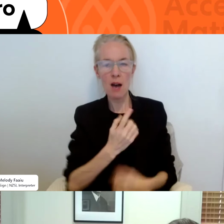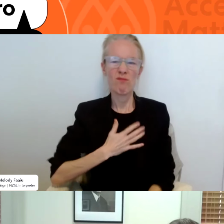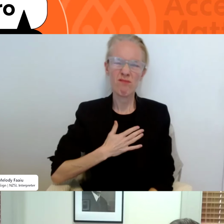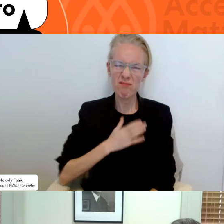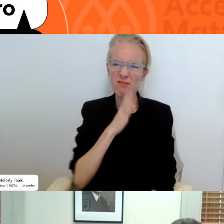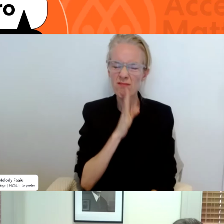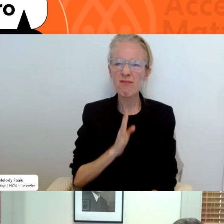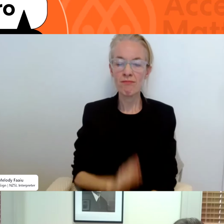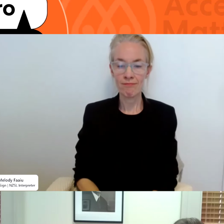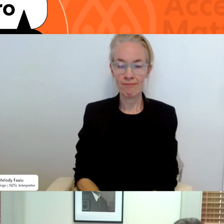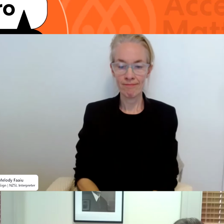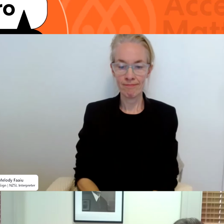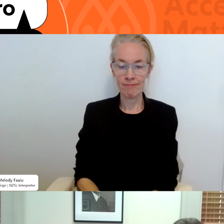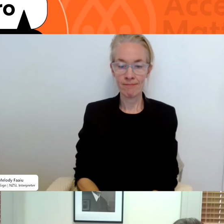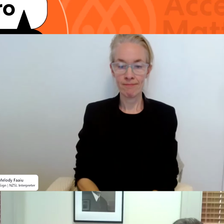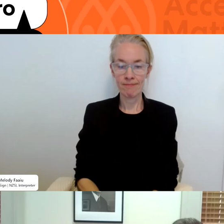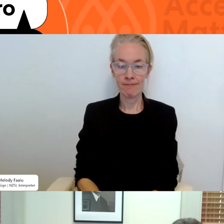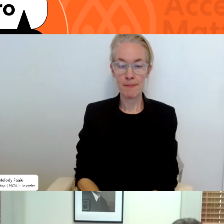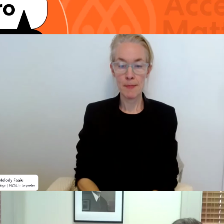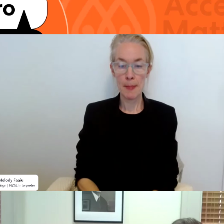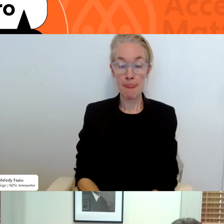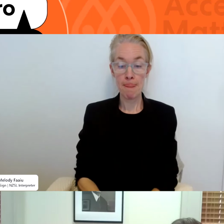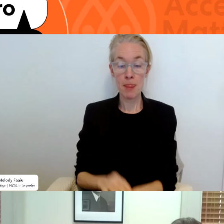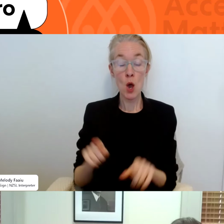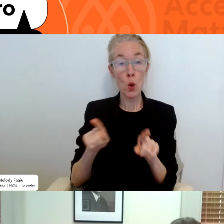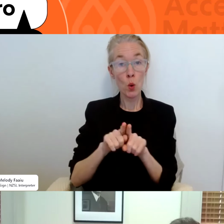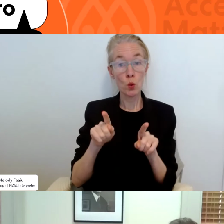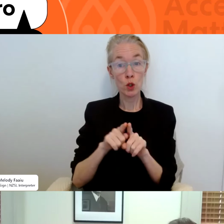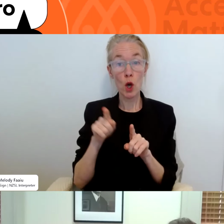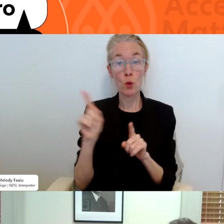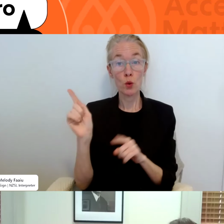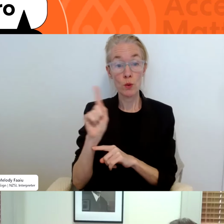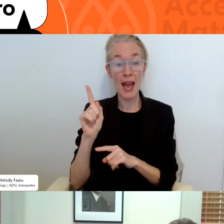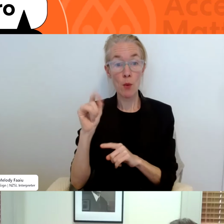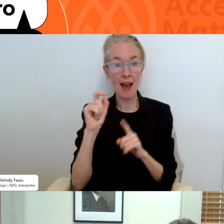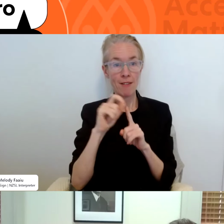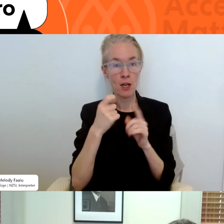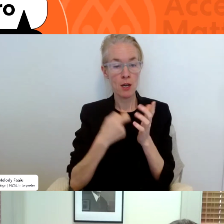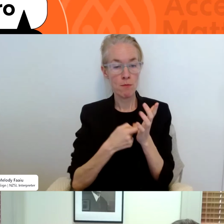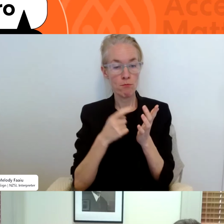also have the participation of Priyanca Radhakrishnan and she